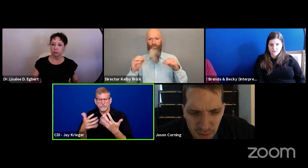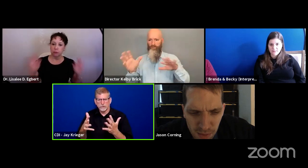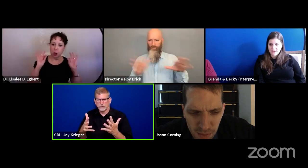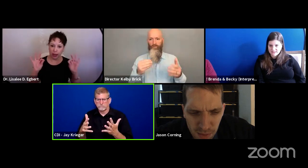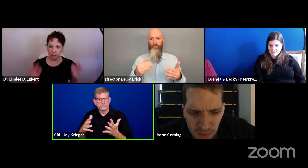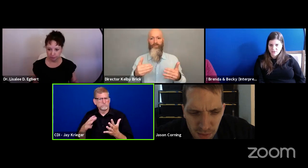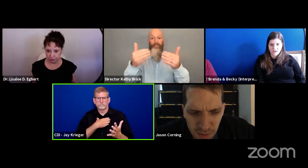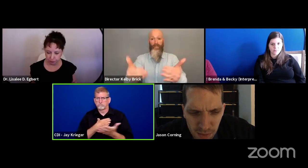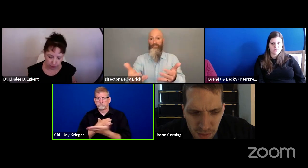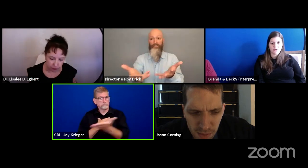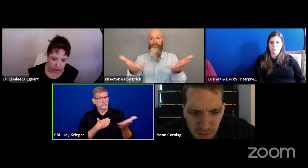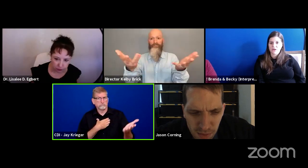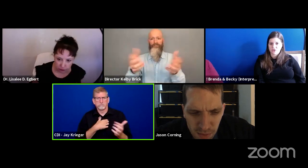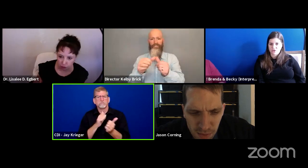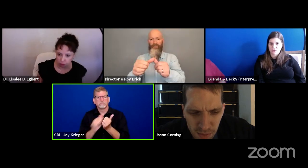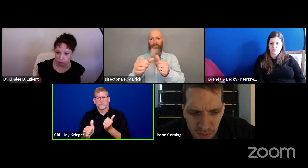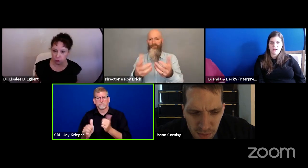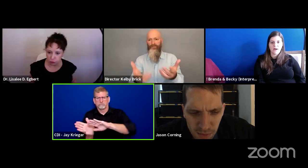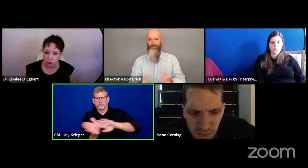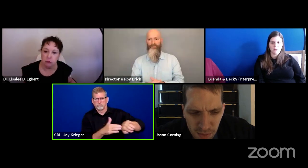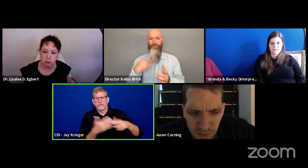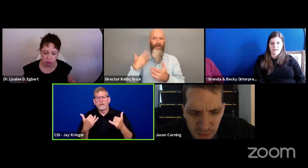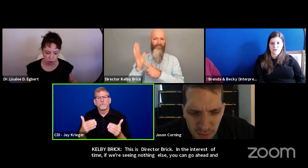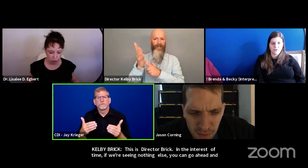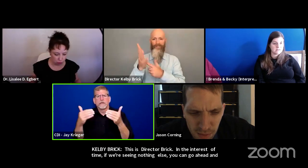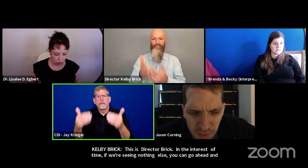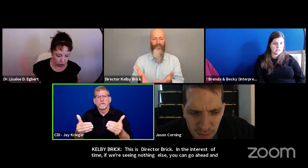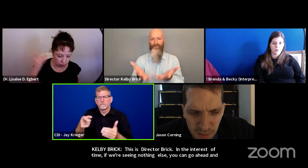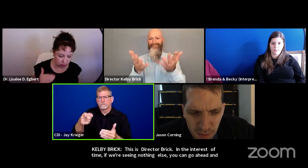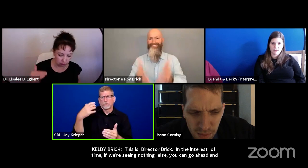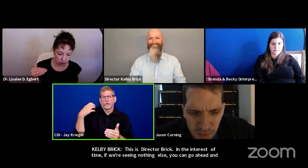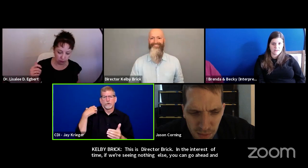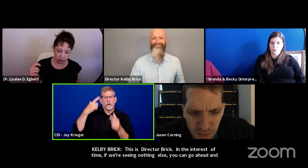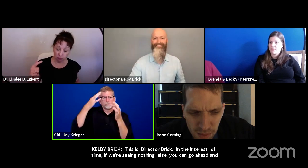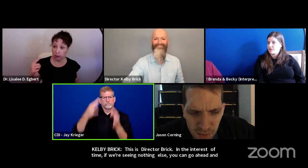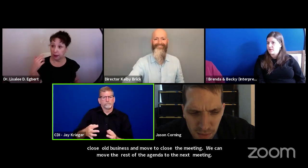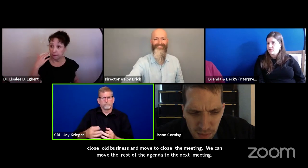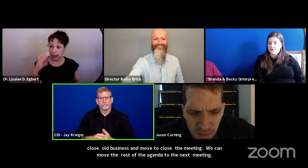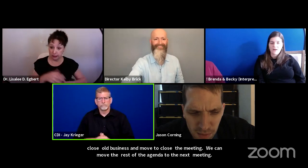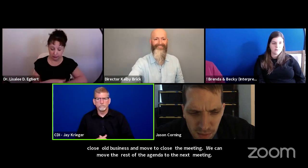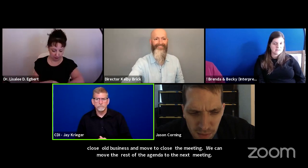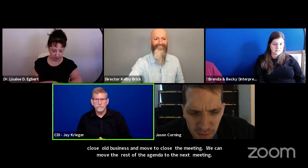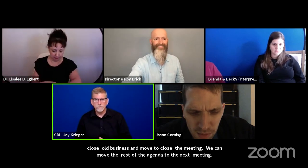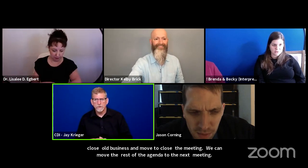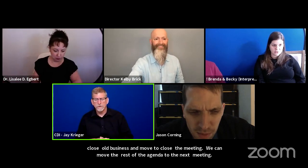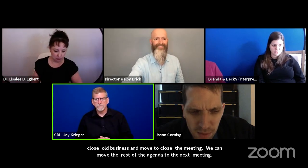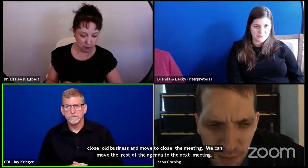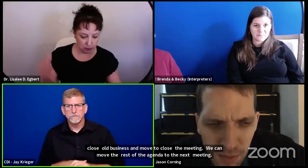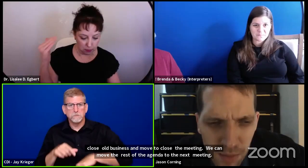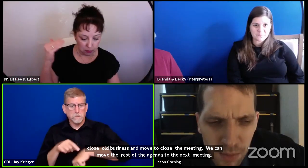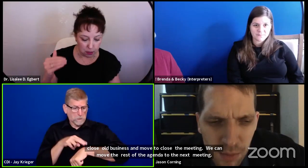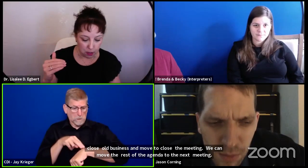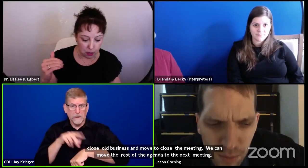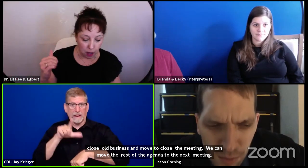The vote has passed, Dr. Egbert. You can continue on with the meeting. You have 5 minutes left.